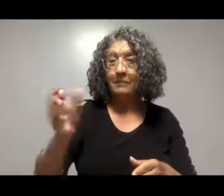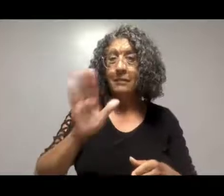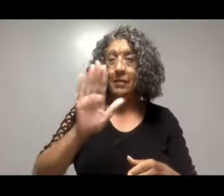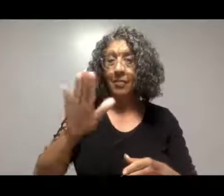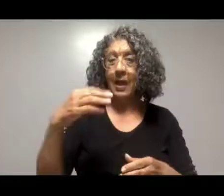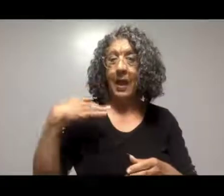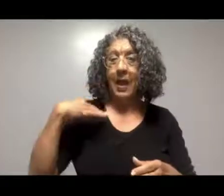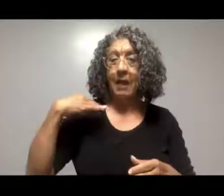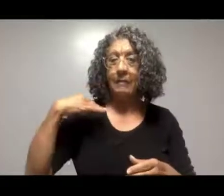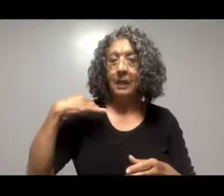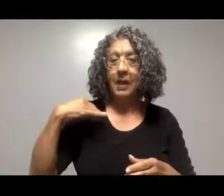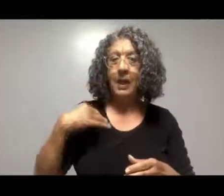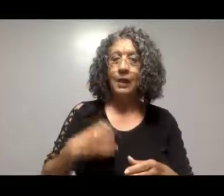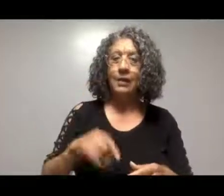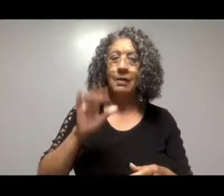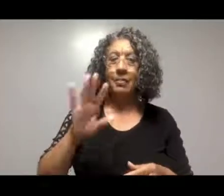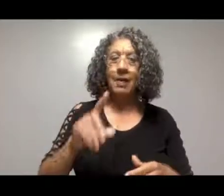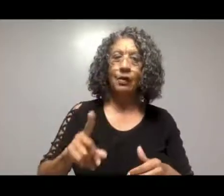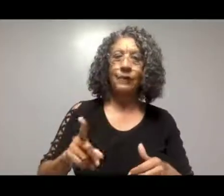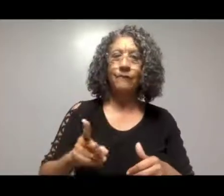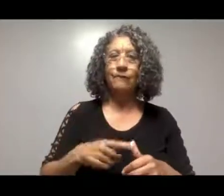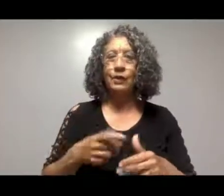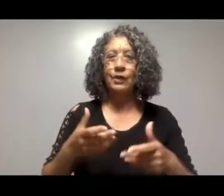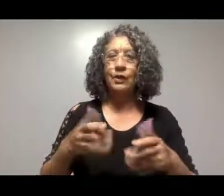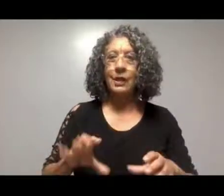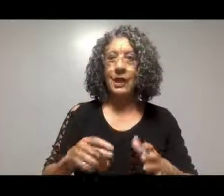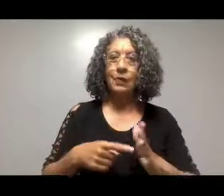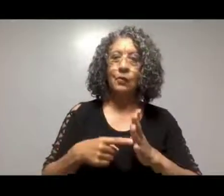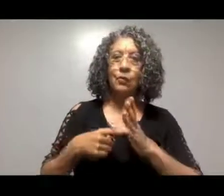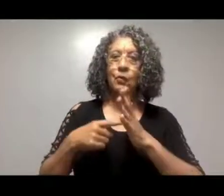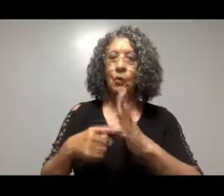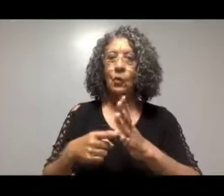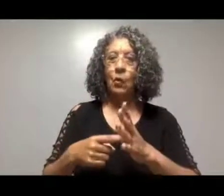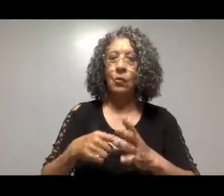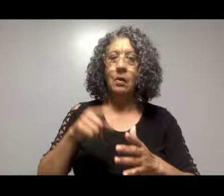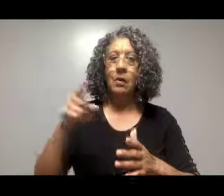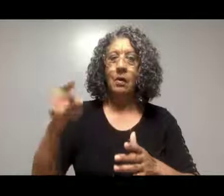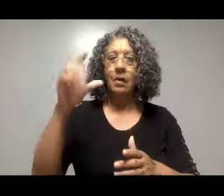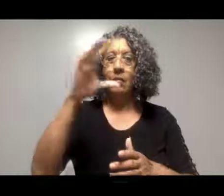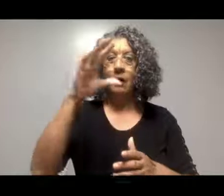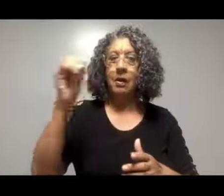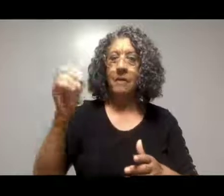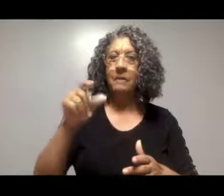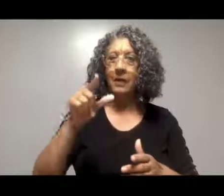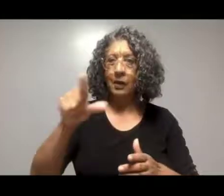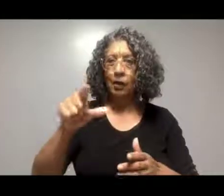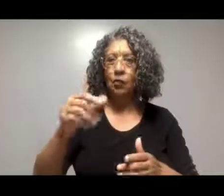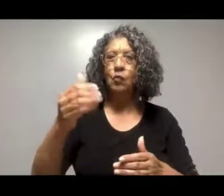You know when you're handing in your application